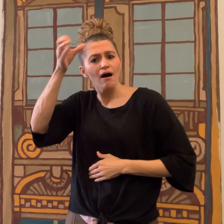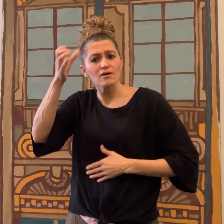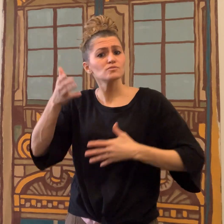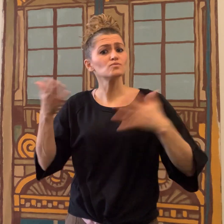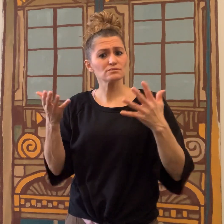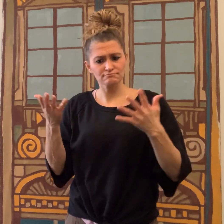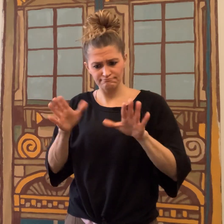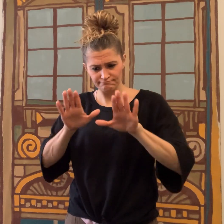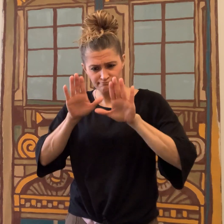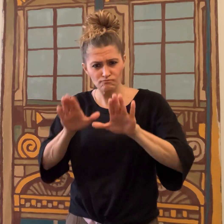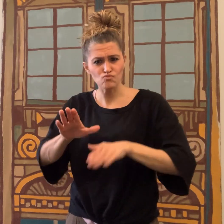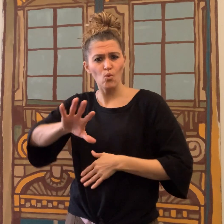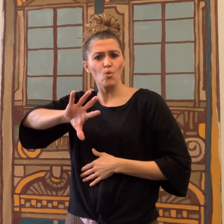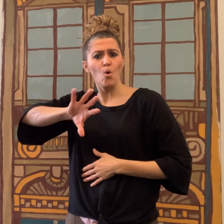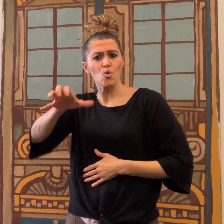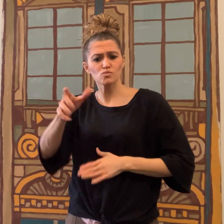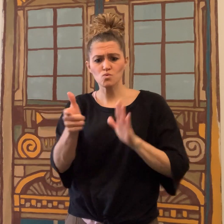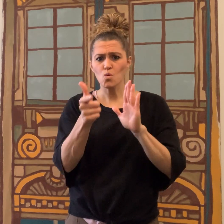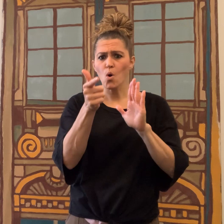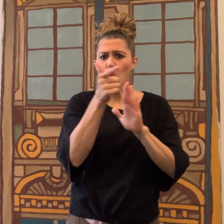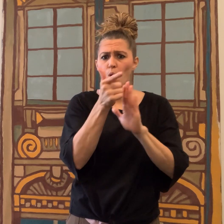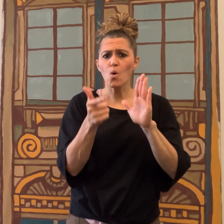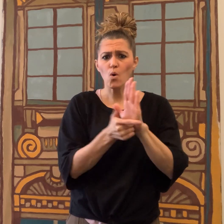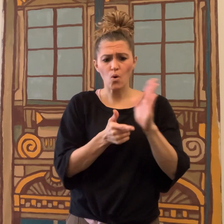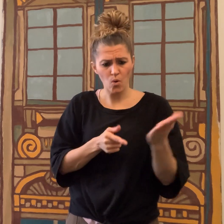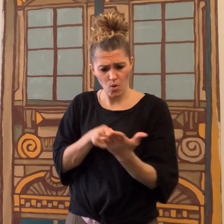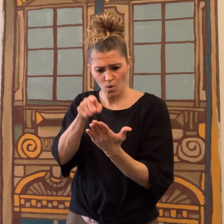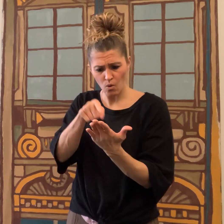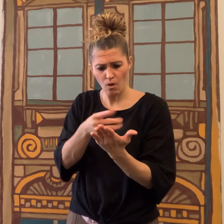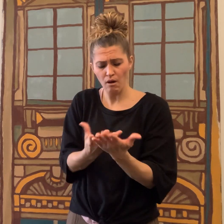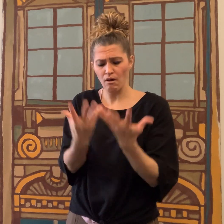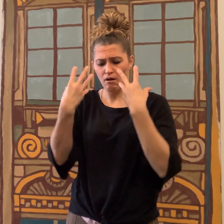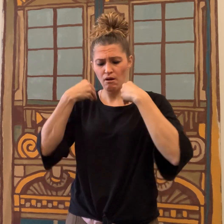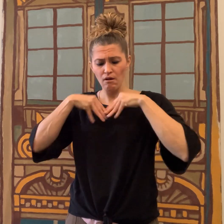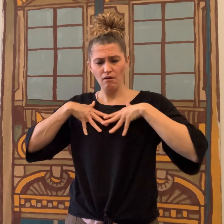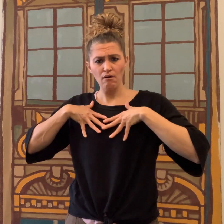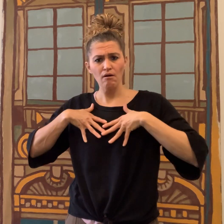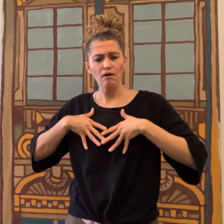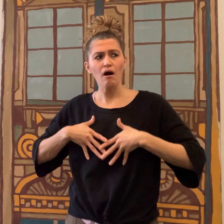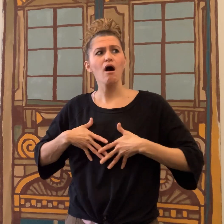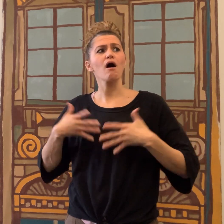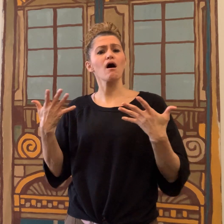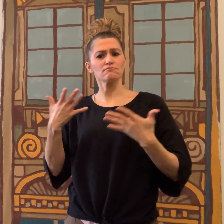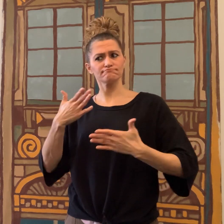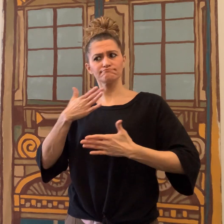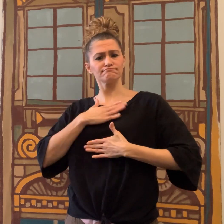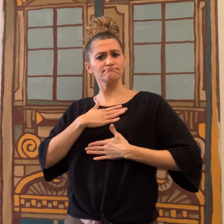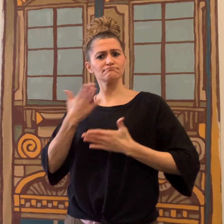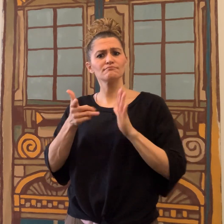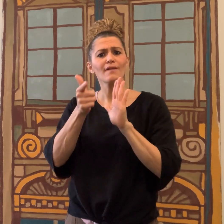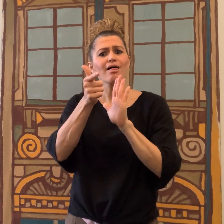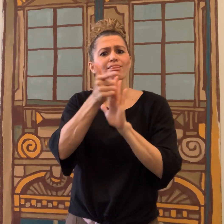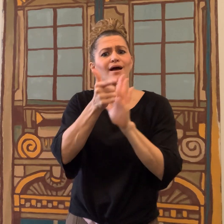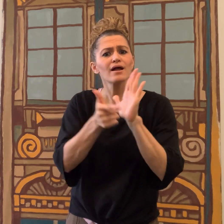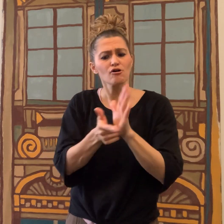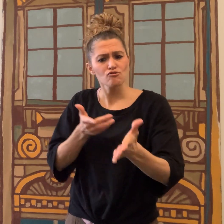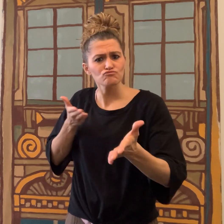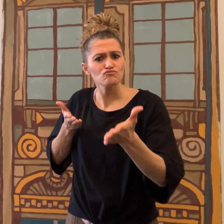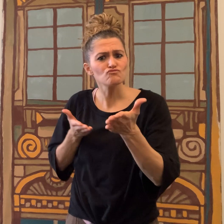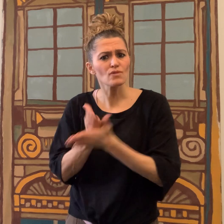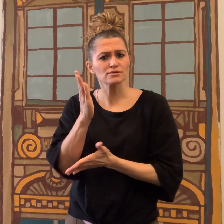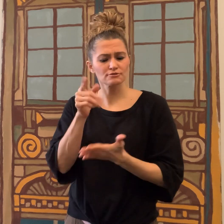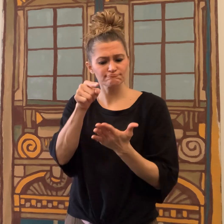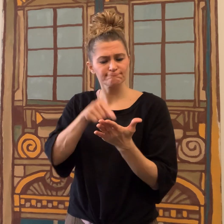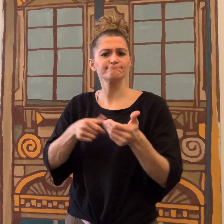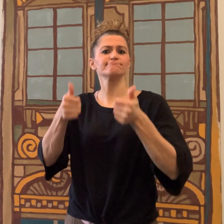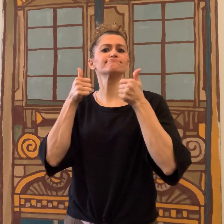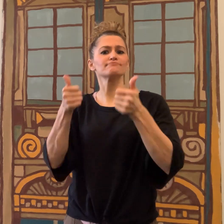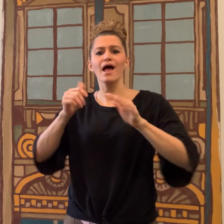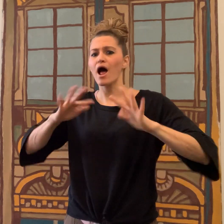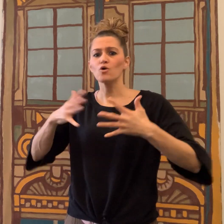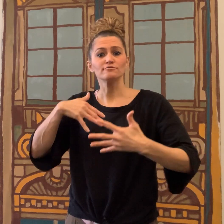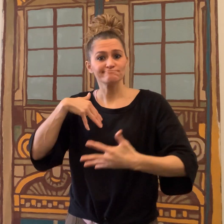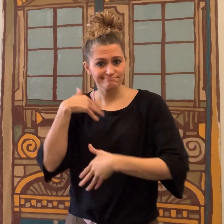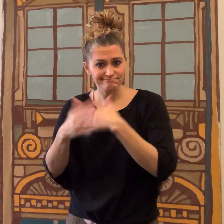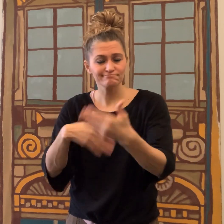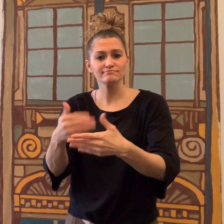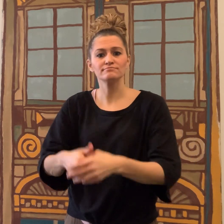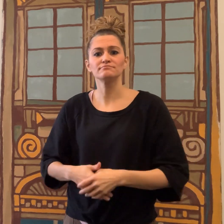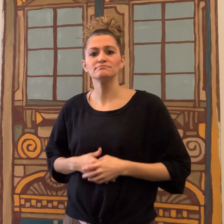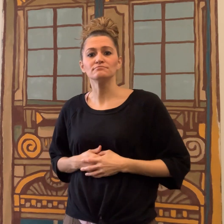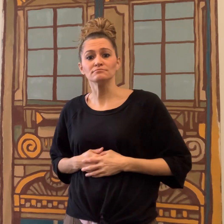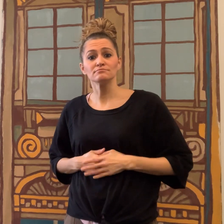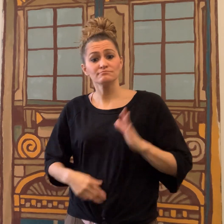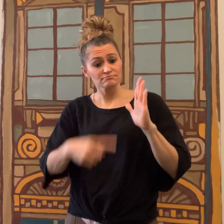understanding of the Constitution and their legal rights.